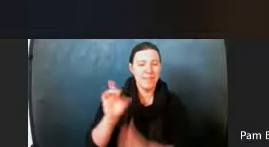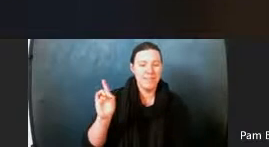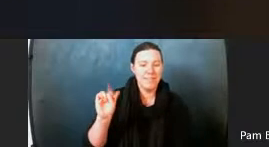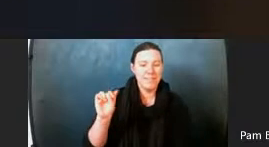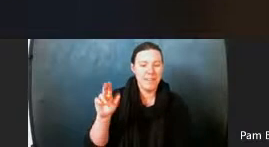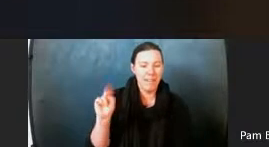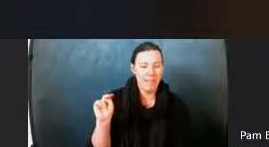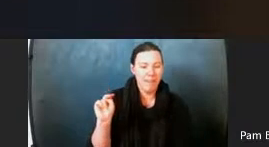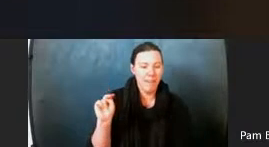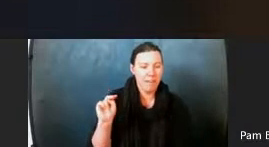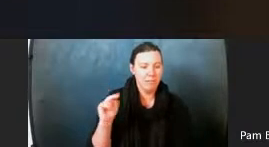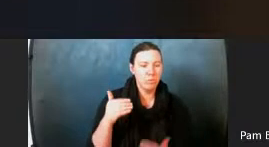And I'm on slide three.